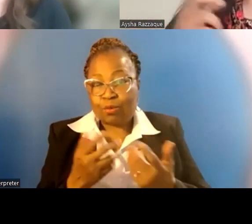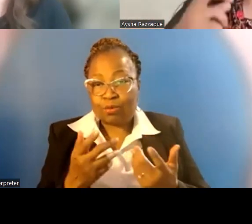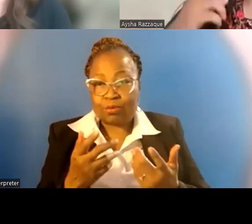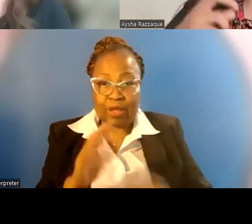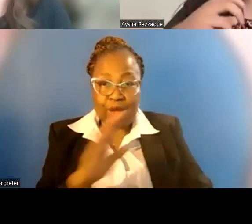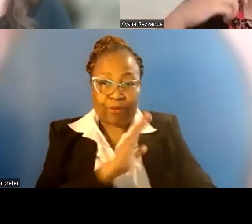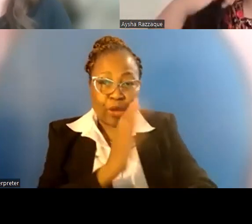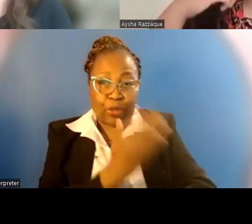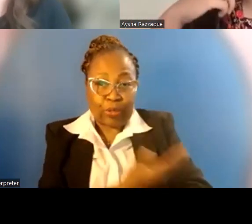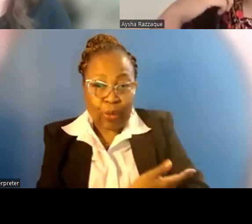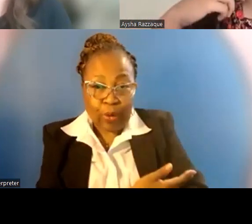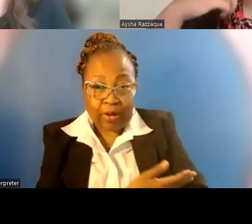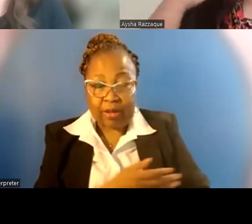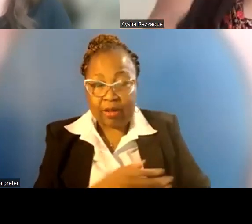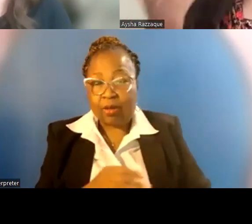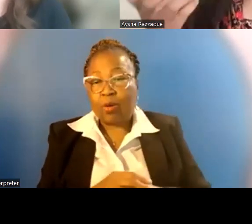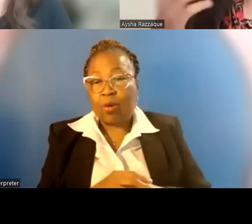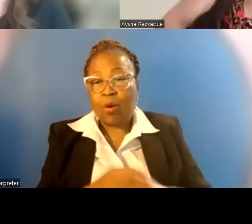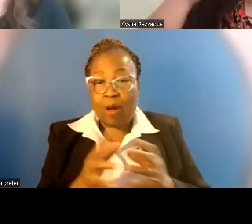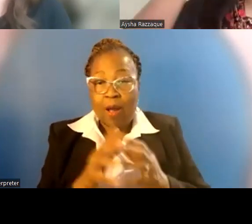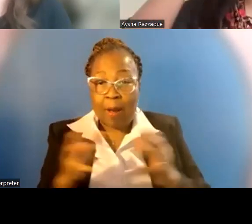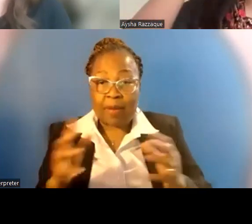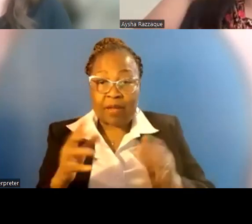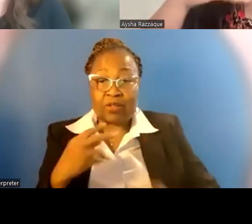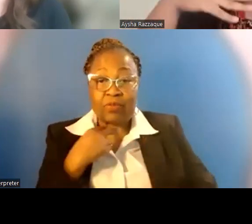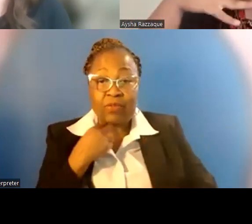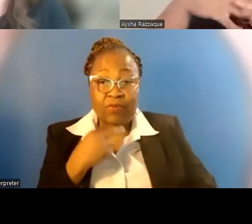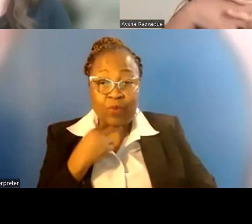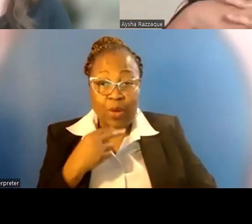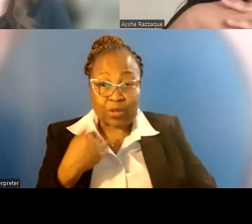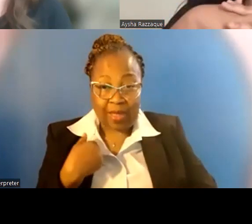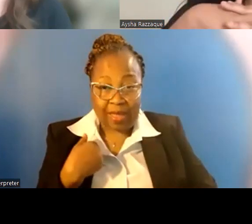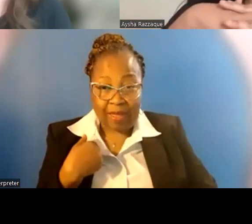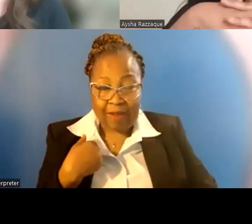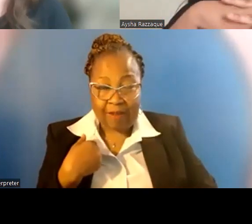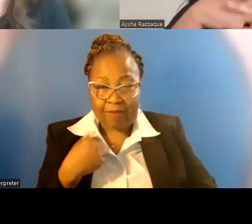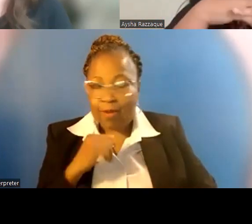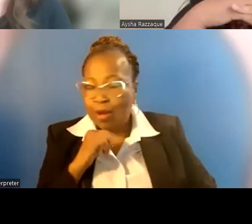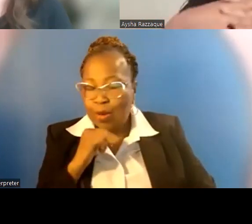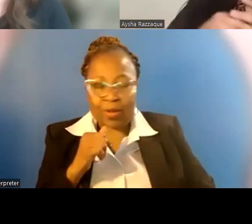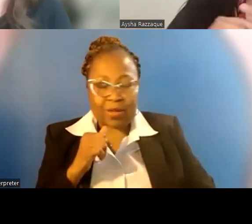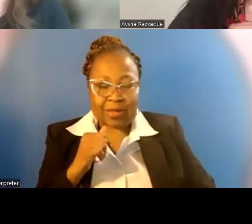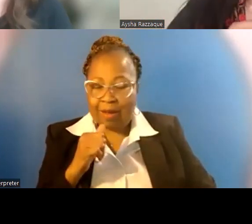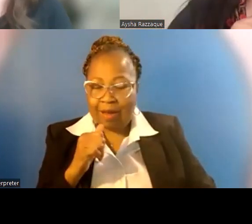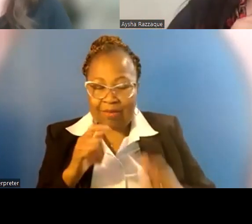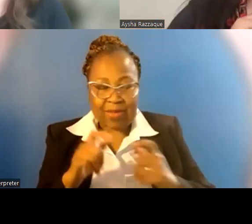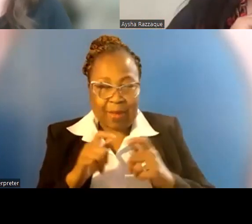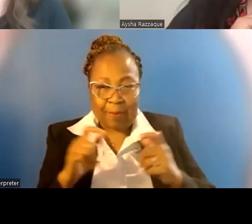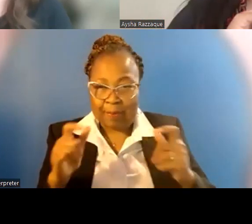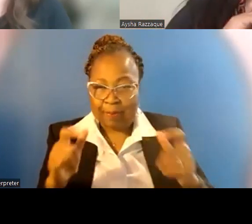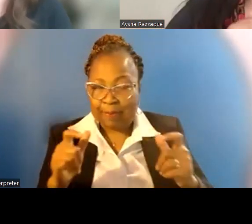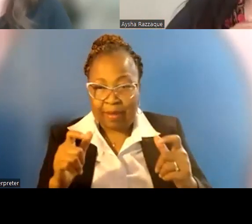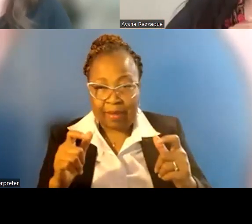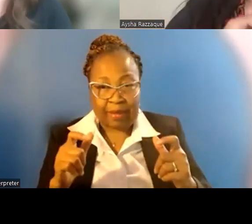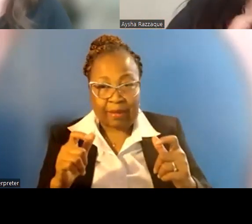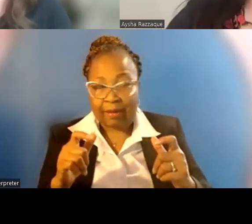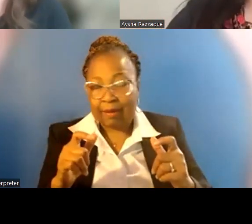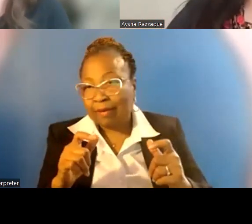or how much of a voice we have, we're not that big of a step up from just general attendees